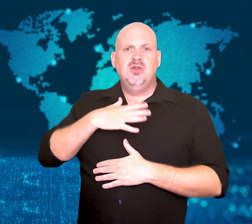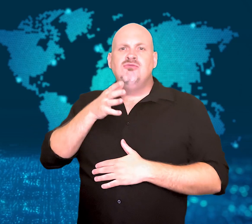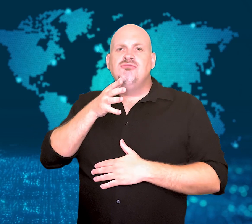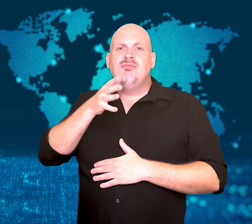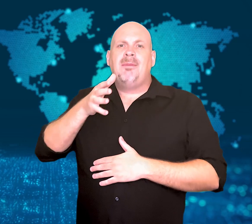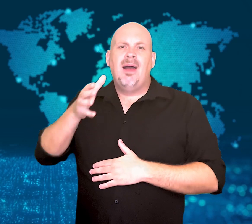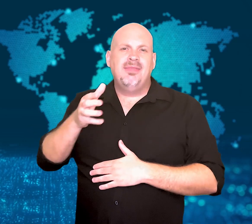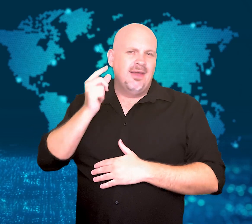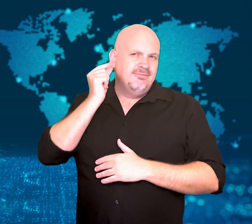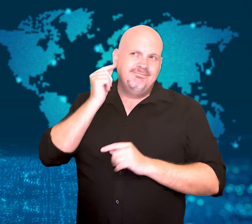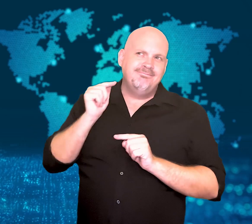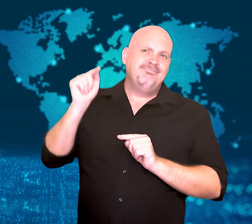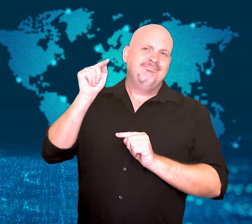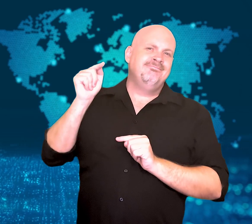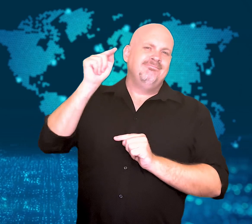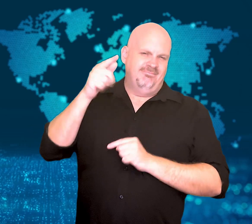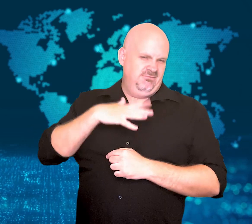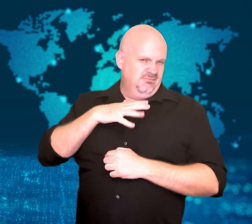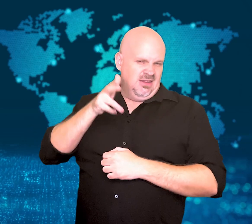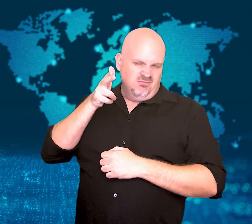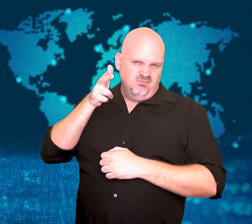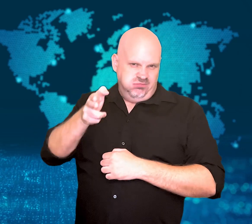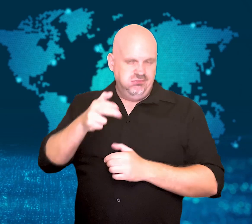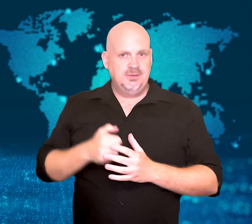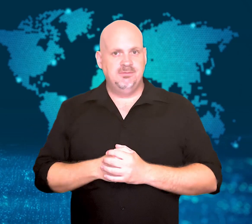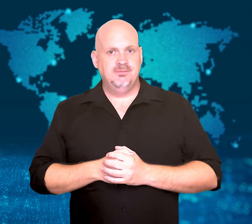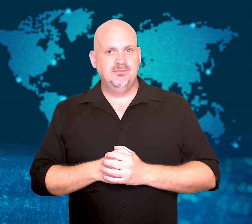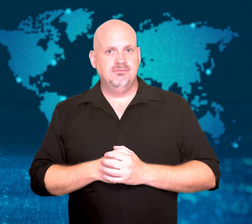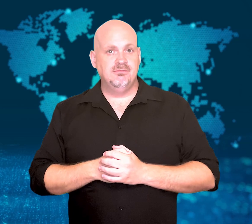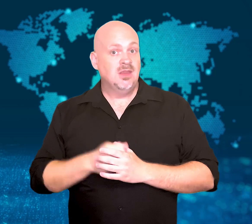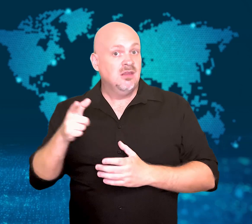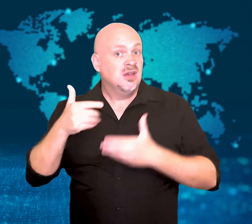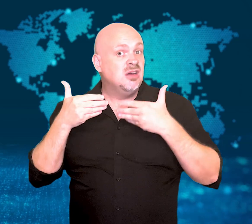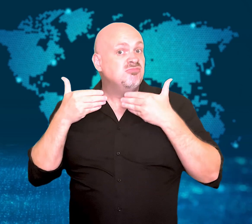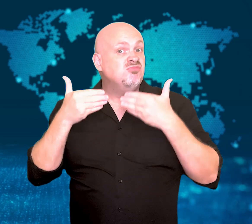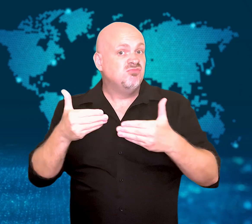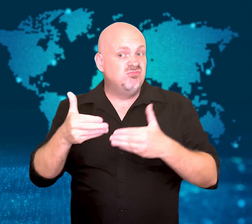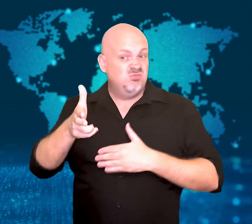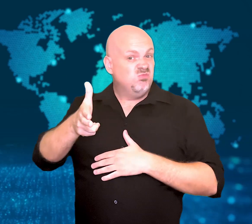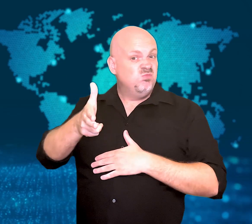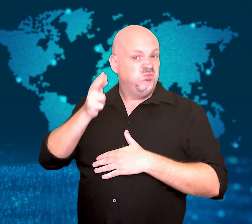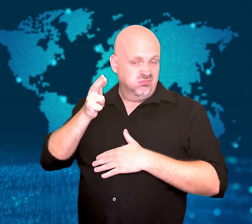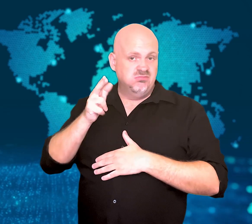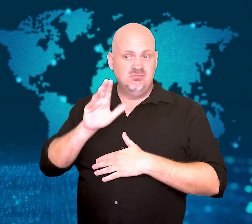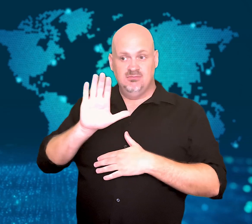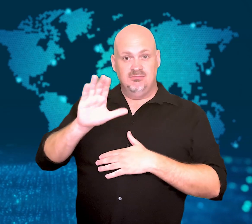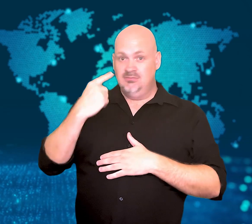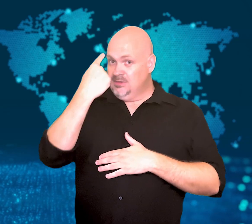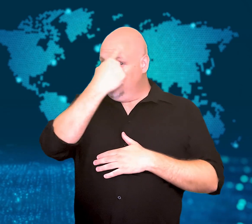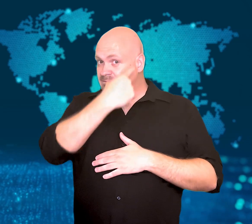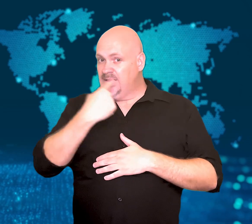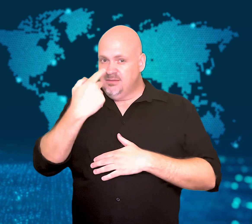He followed through, shooting her in the face,